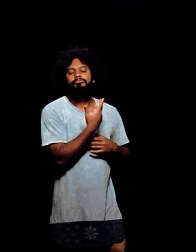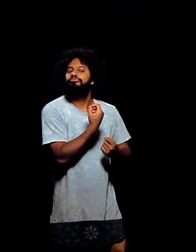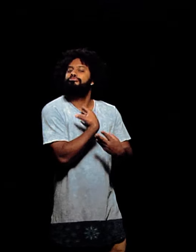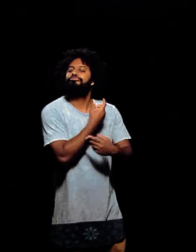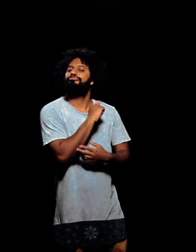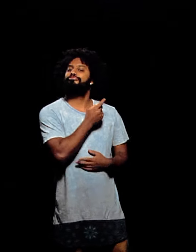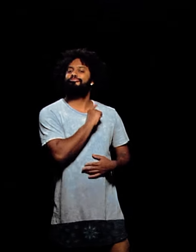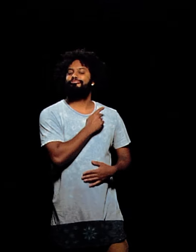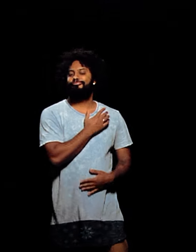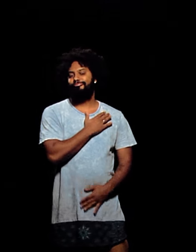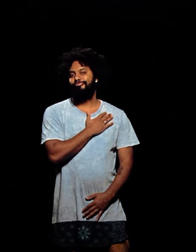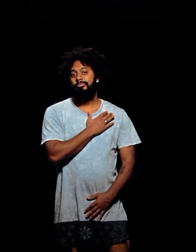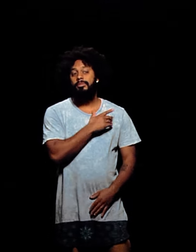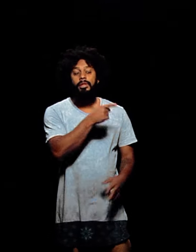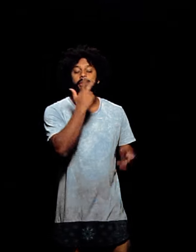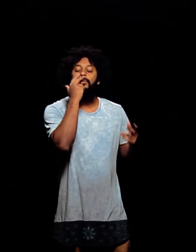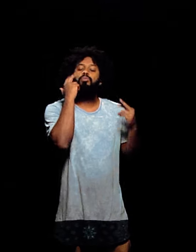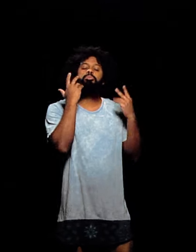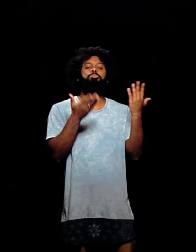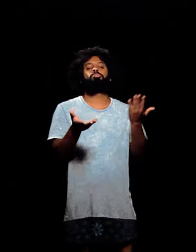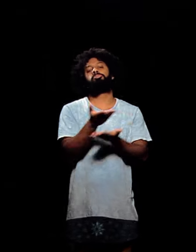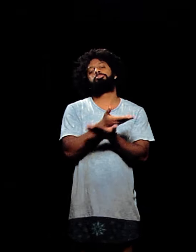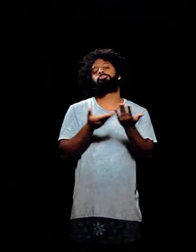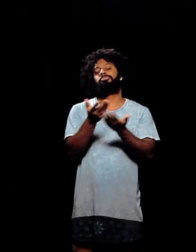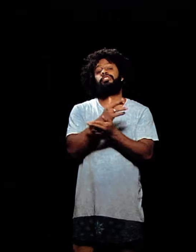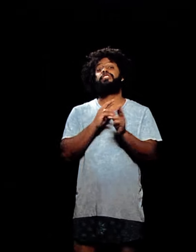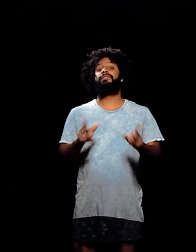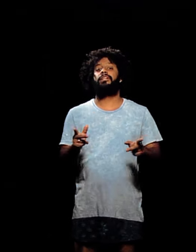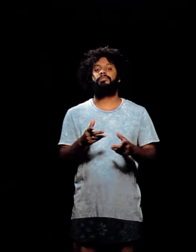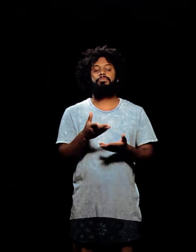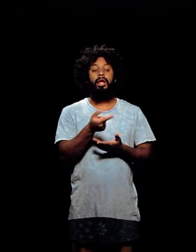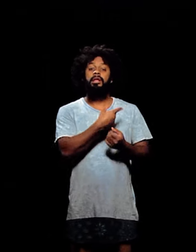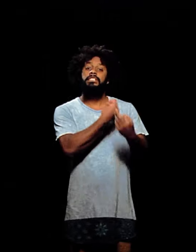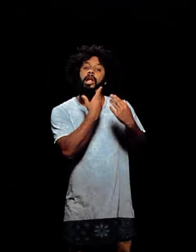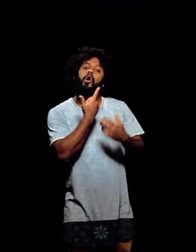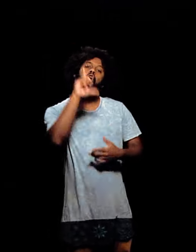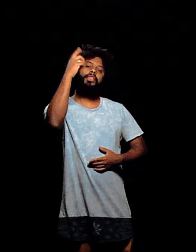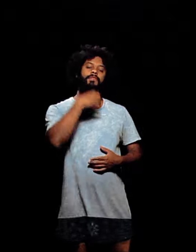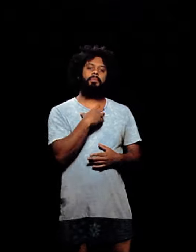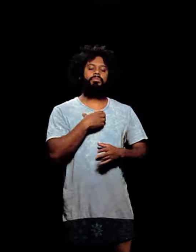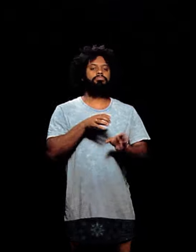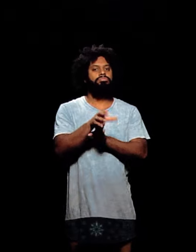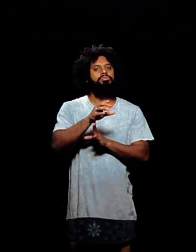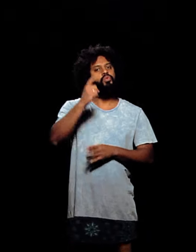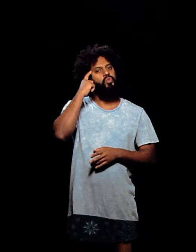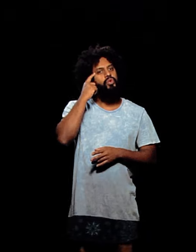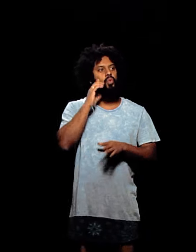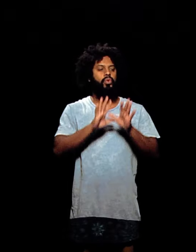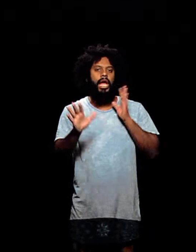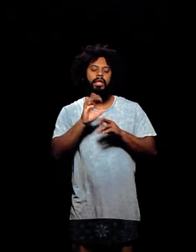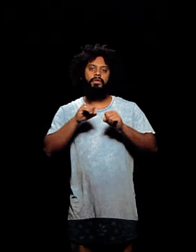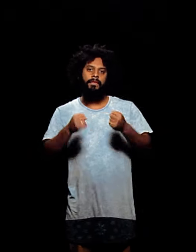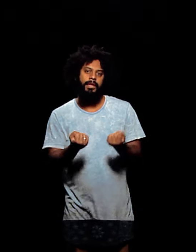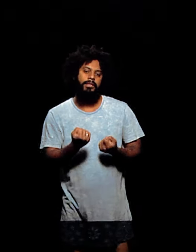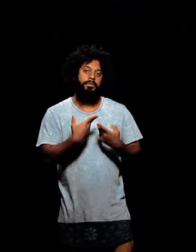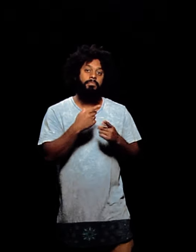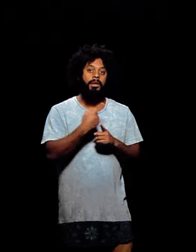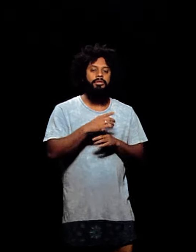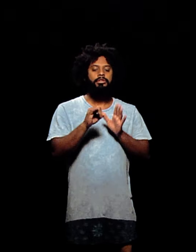I had an issue with my family that could teach me little about that.